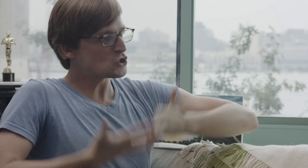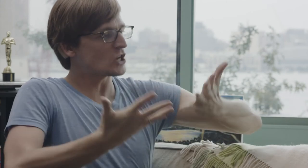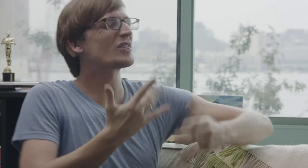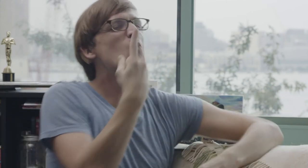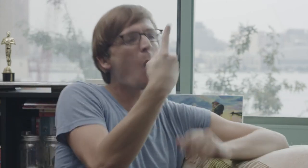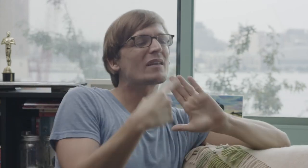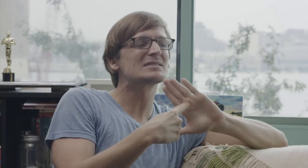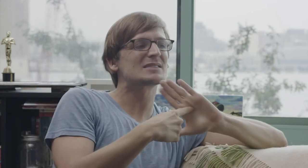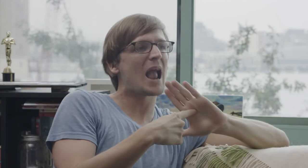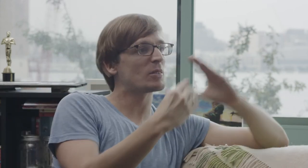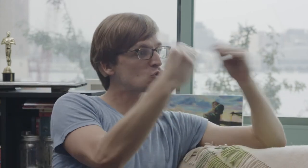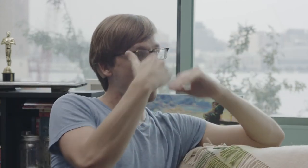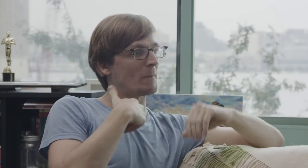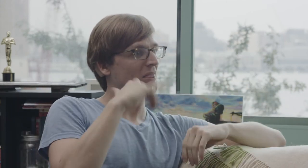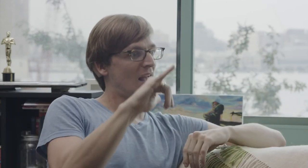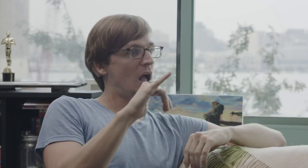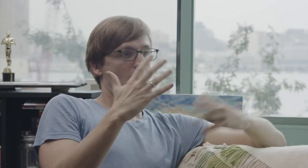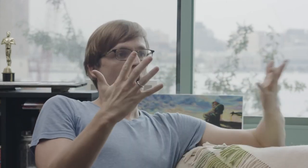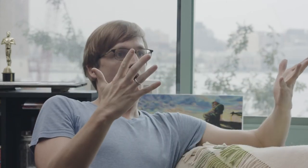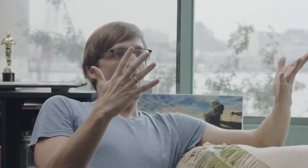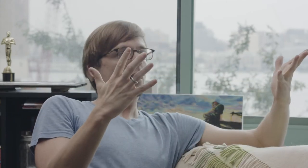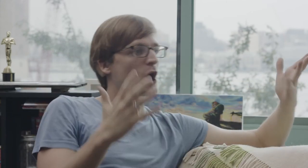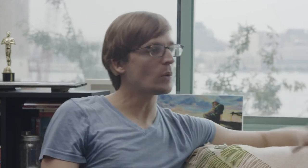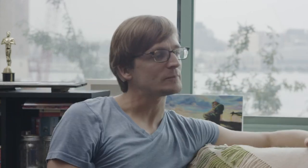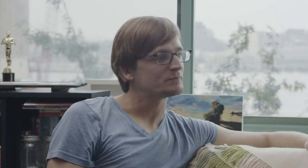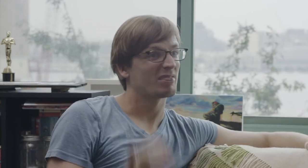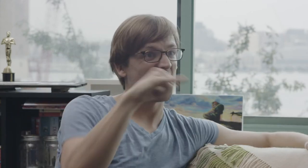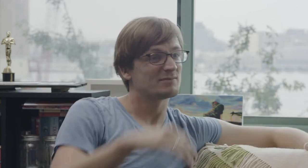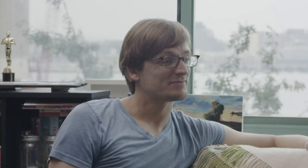to the back of the house. So that was something they imparted on me that I'll never forget. -: Yeah.